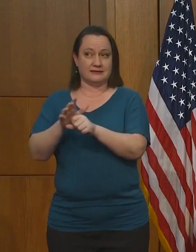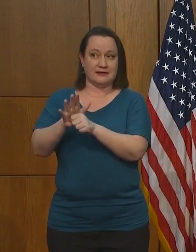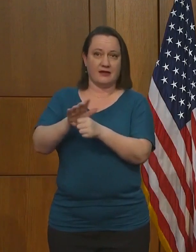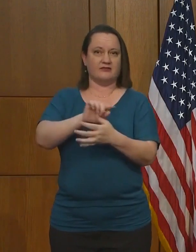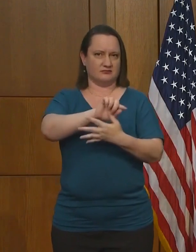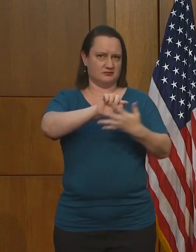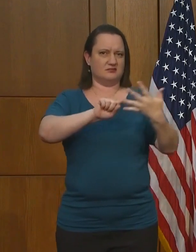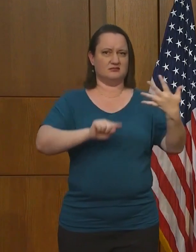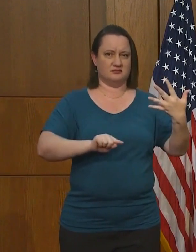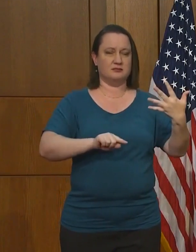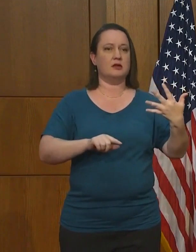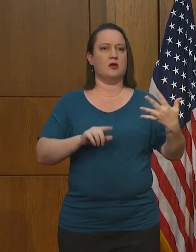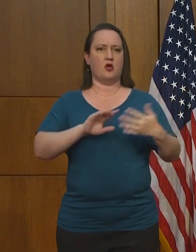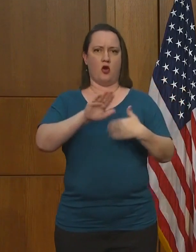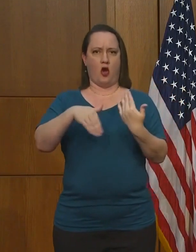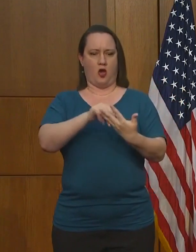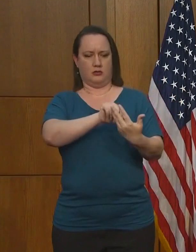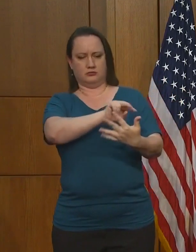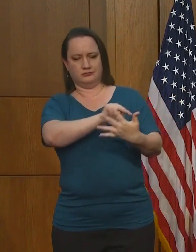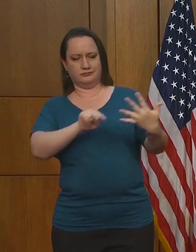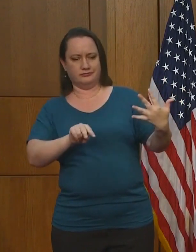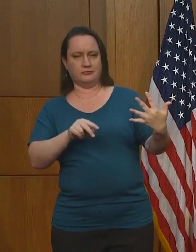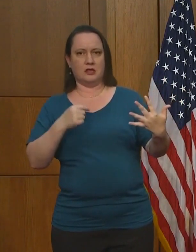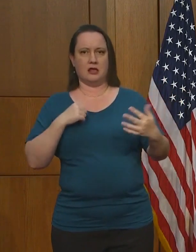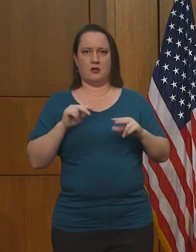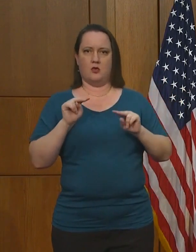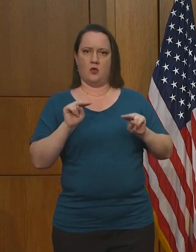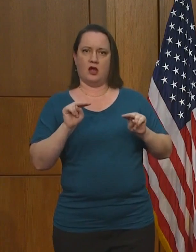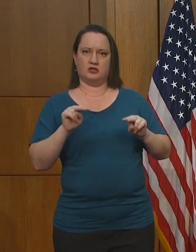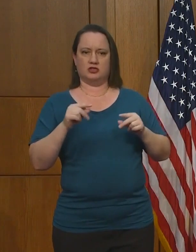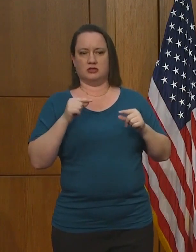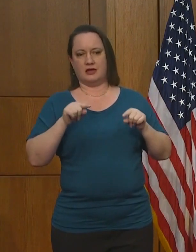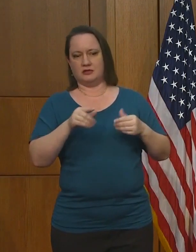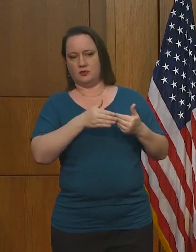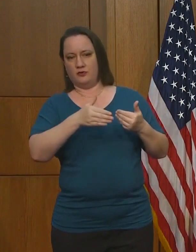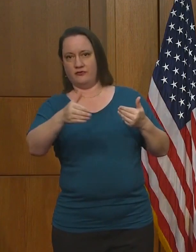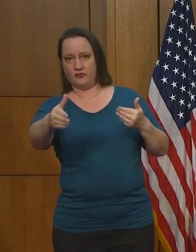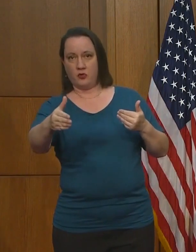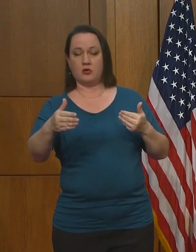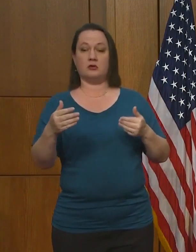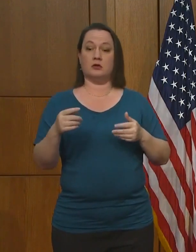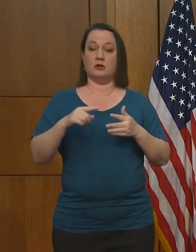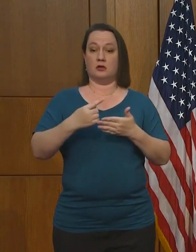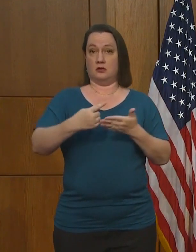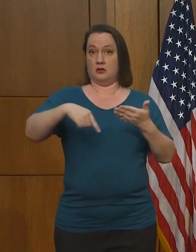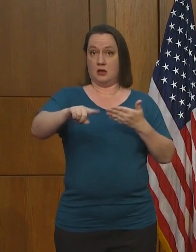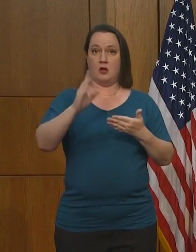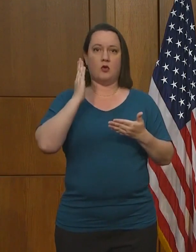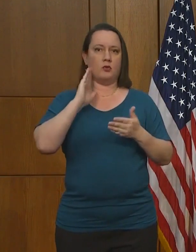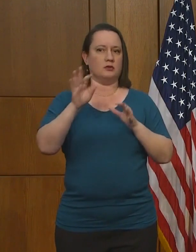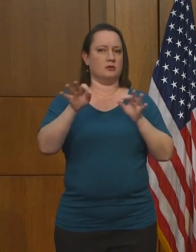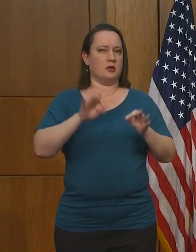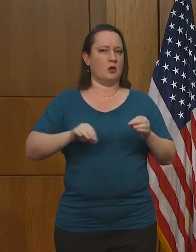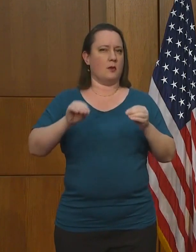ALL OF THESE THINGS ARE TAKE INTO ACCOUNT. AS WE MOVE FORWARD- AND I WILL YOU KNOW